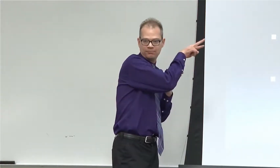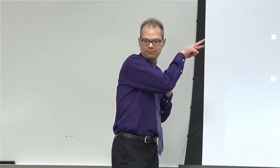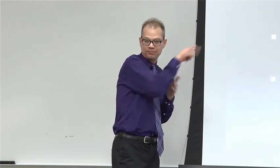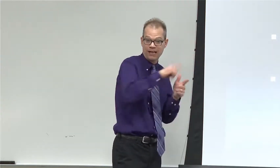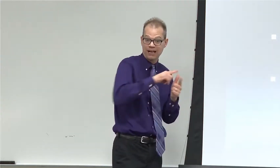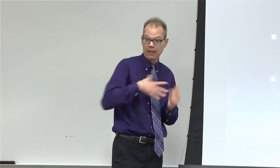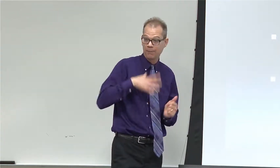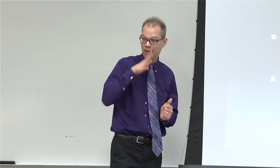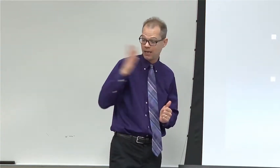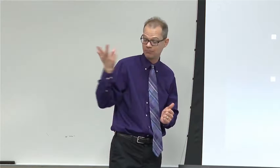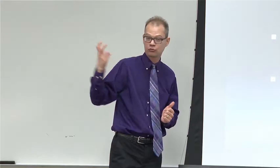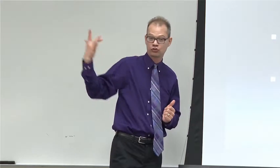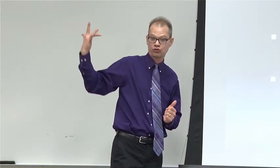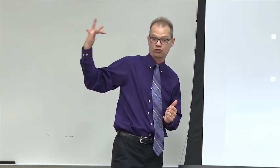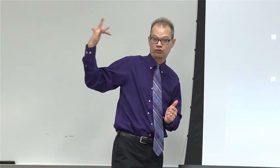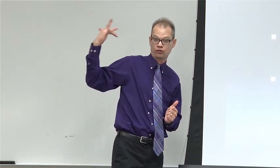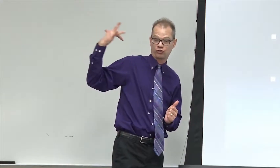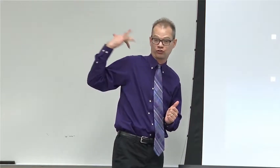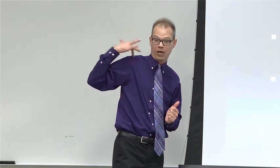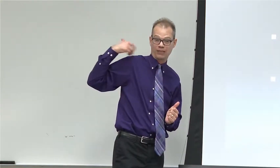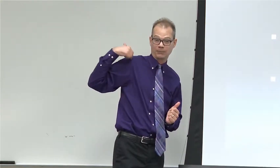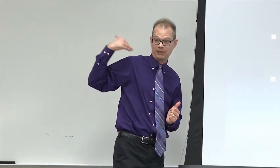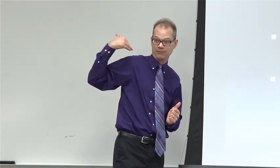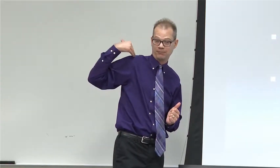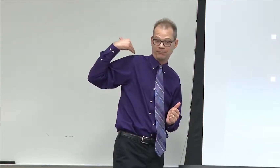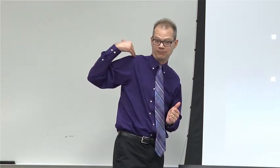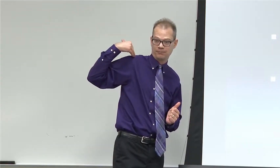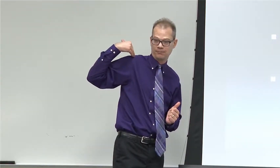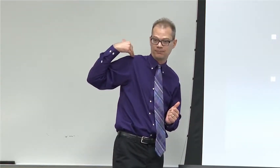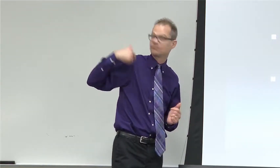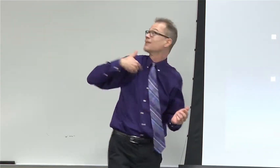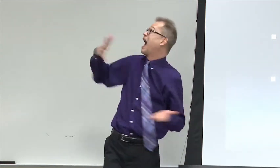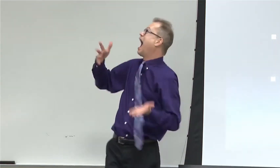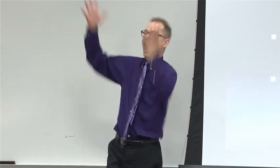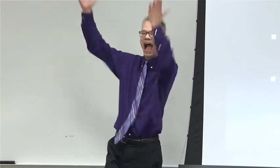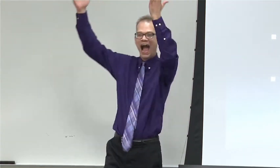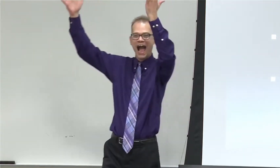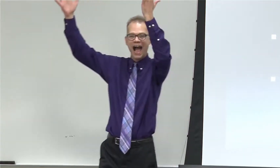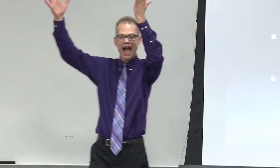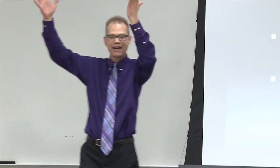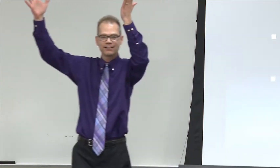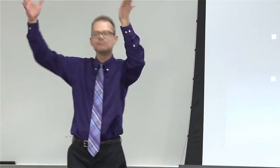I continued to look at the wall. When she touched me, then I turned around.